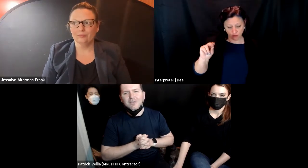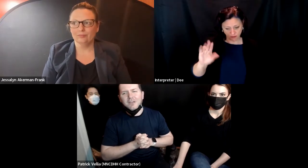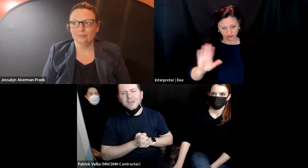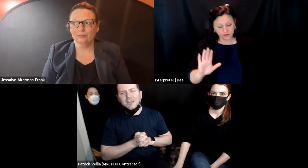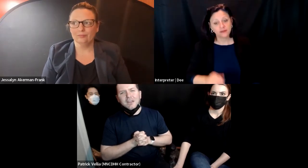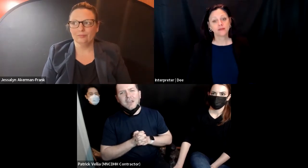Especially those who have mental trauma, mental scars, they will have a PTSD attack if you try to roughly grab